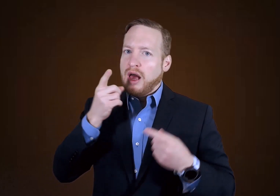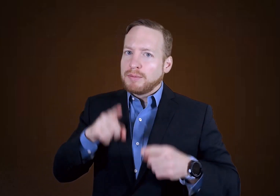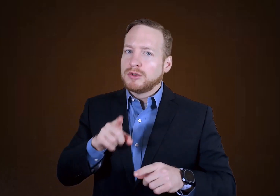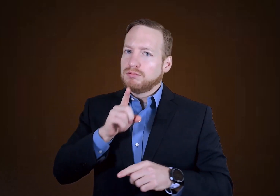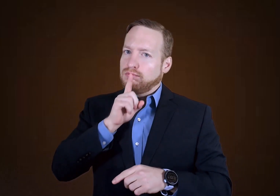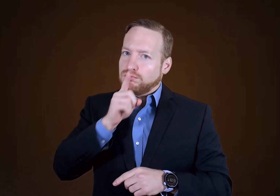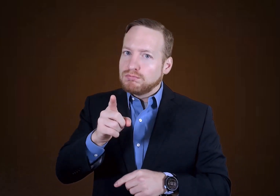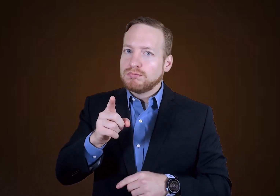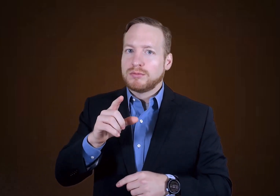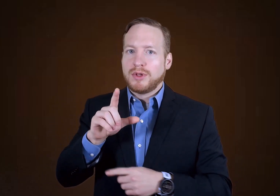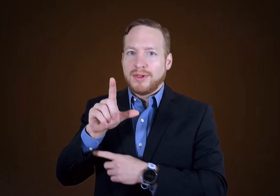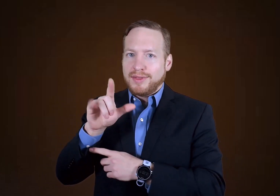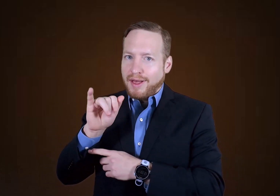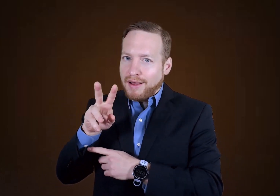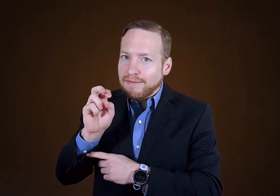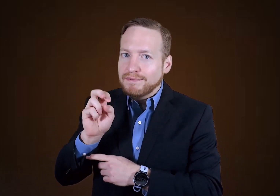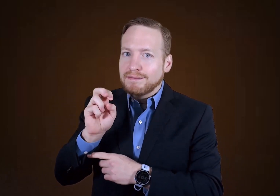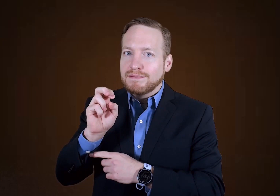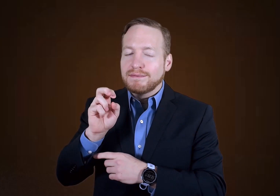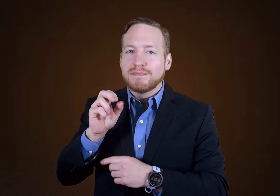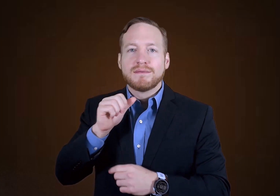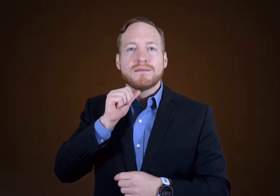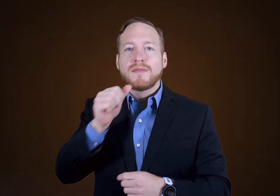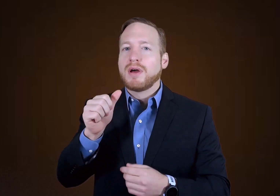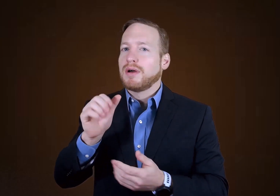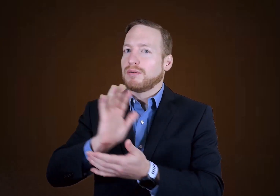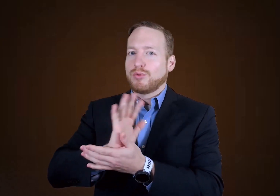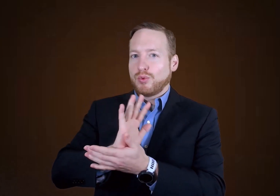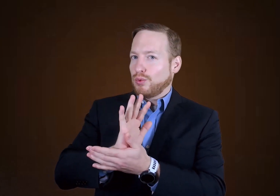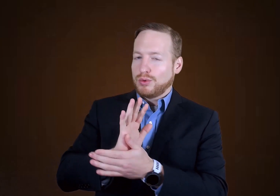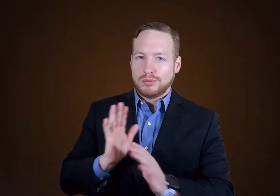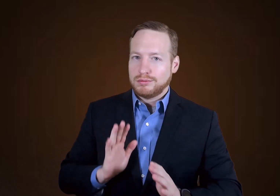that everyone participates on the 17th because that is a live event